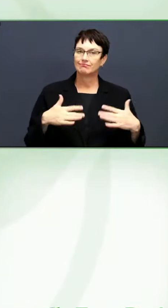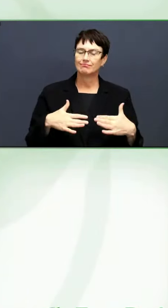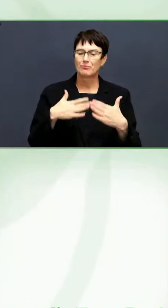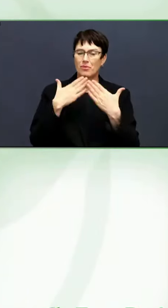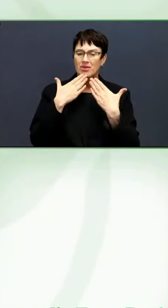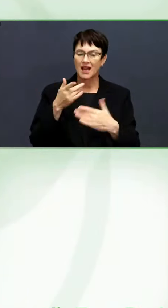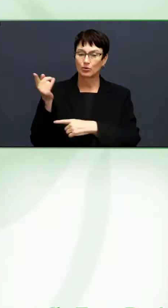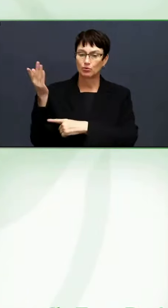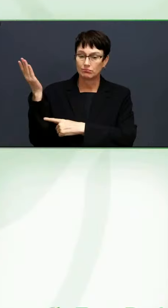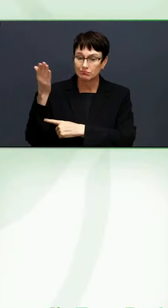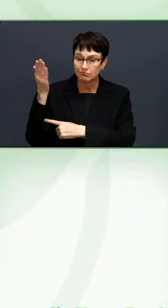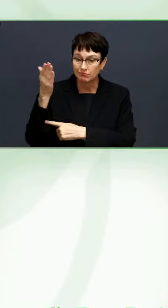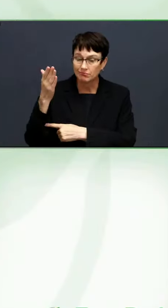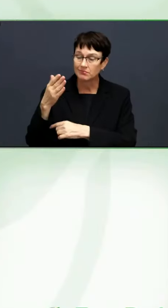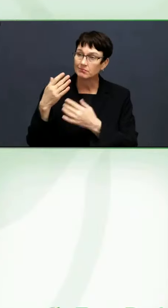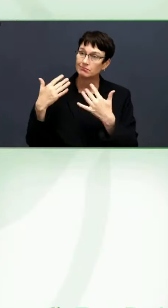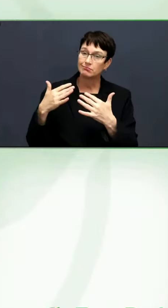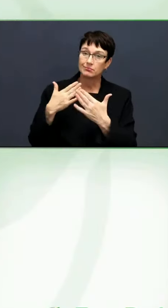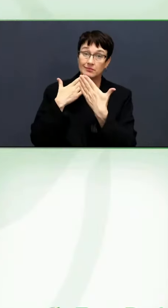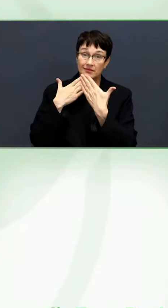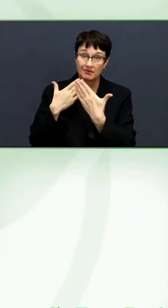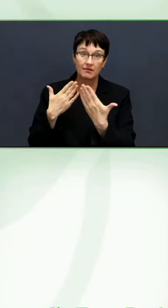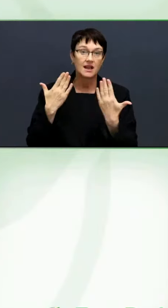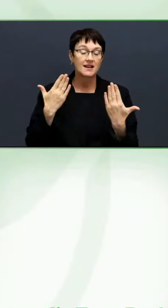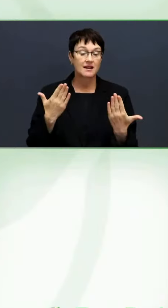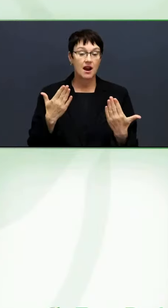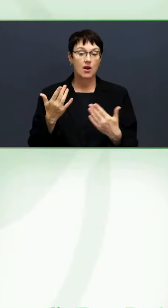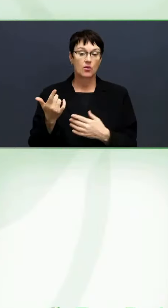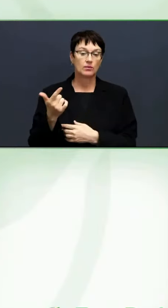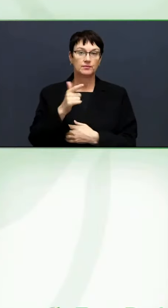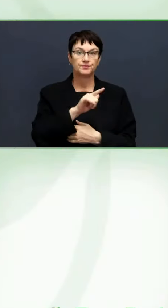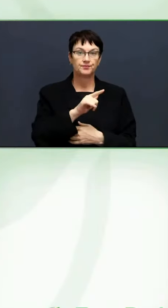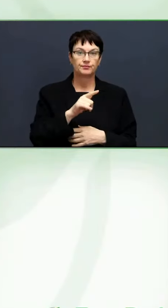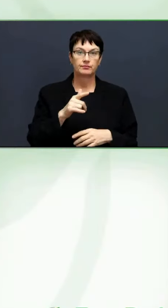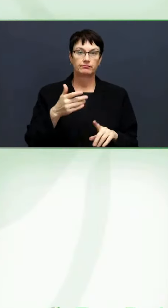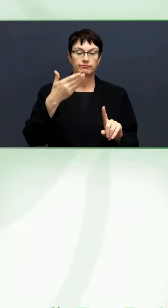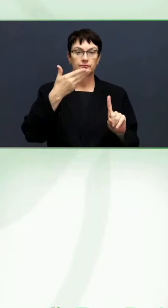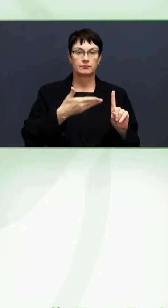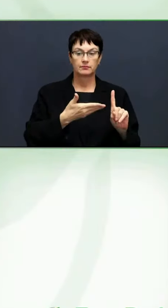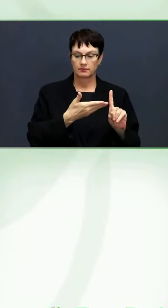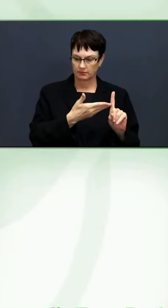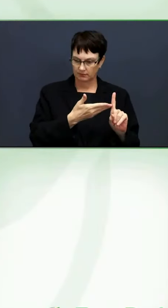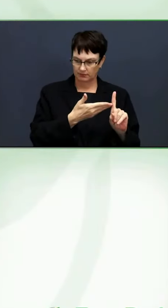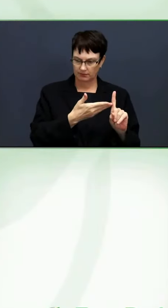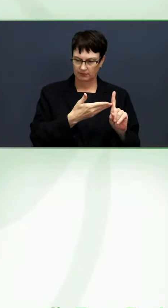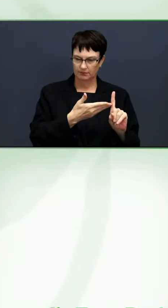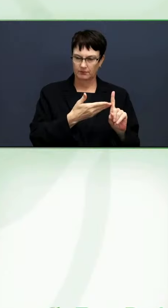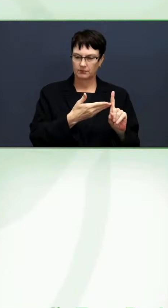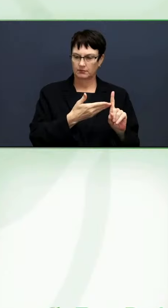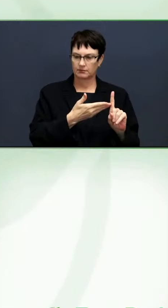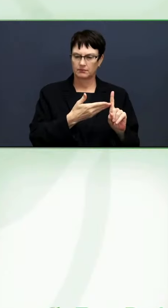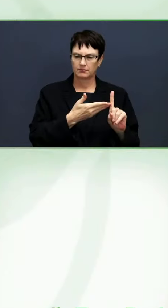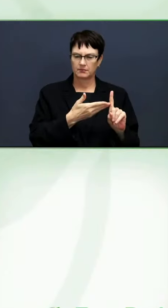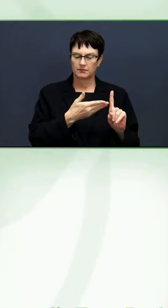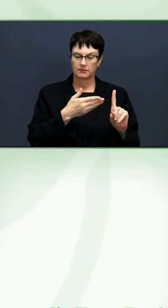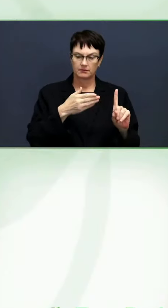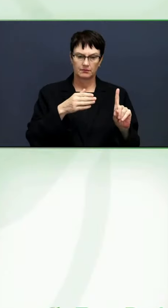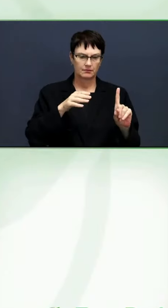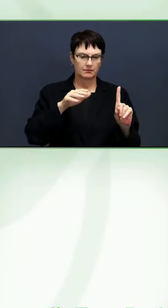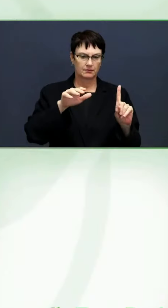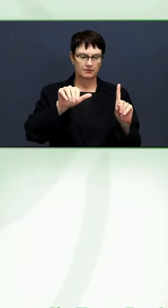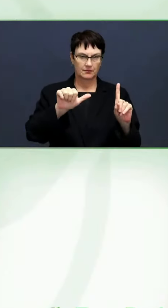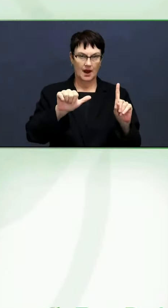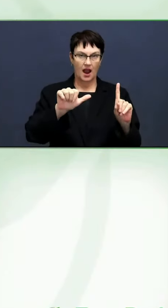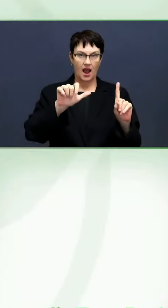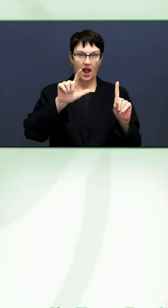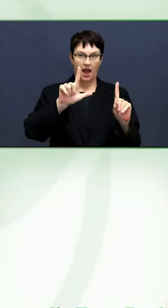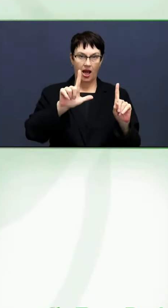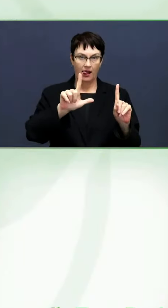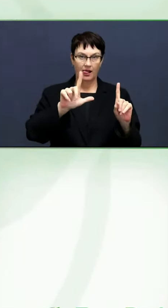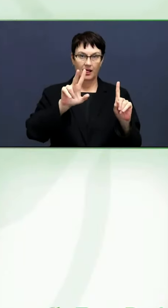Let's go over to the next speaker, from Sensee.